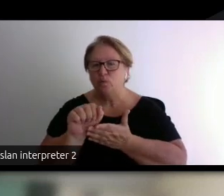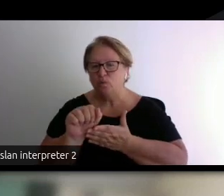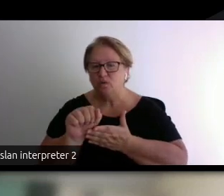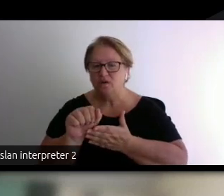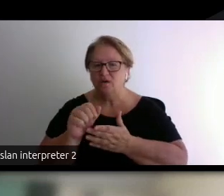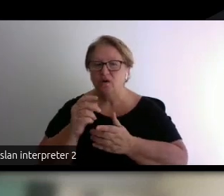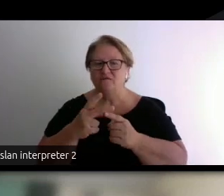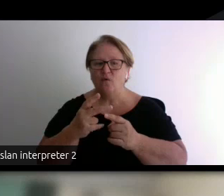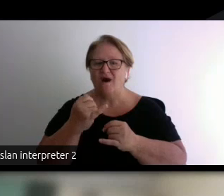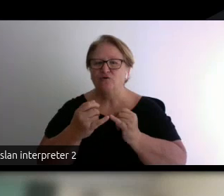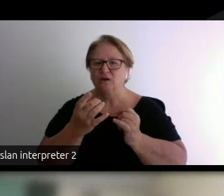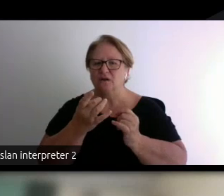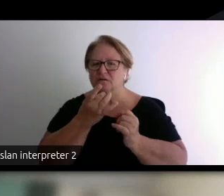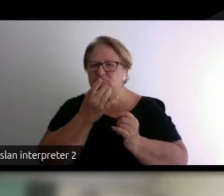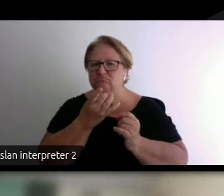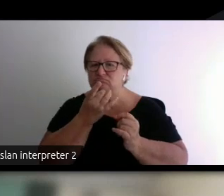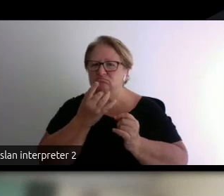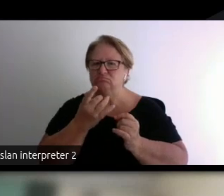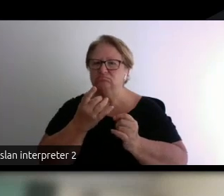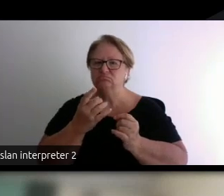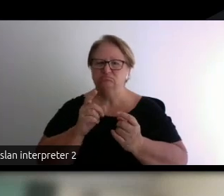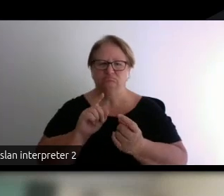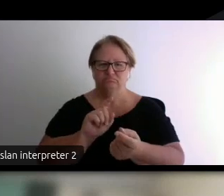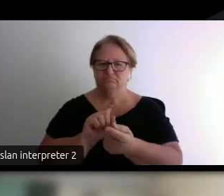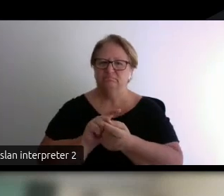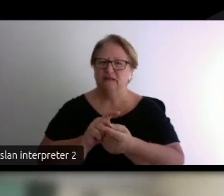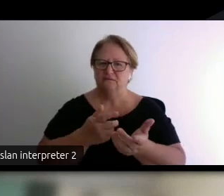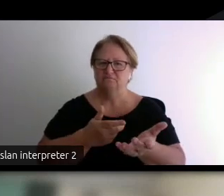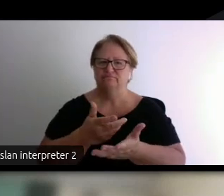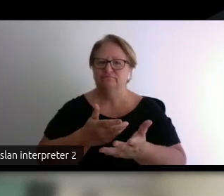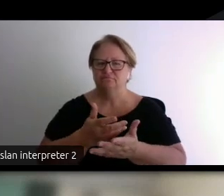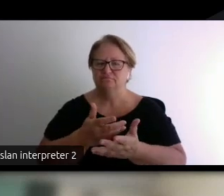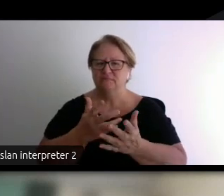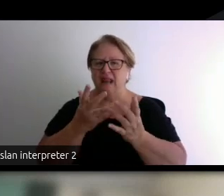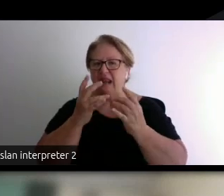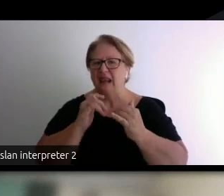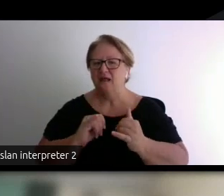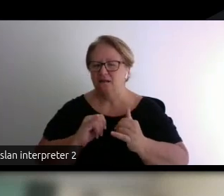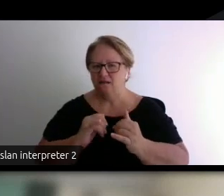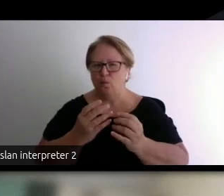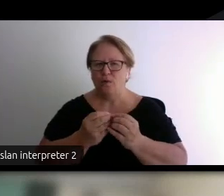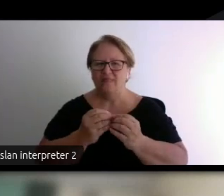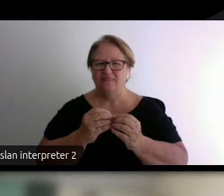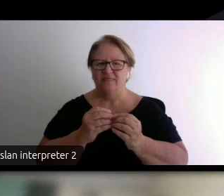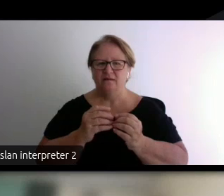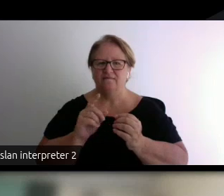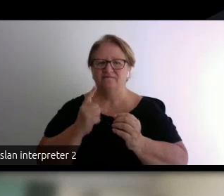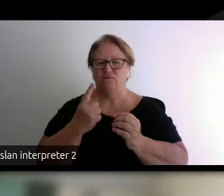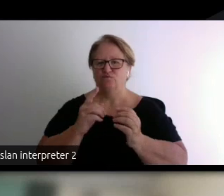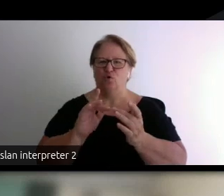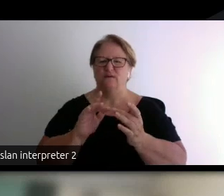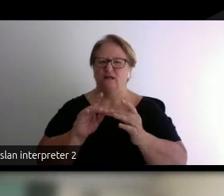initial legal advice with um the first advice and contact team at legal aid and that can give